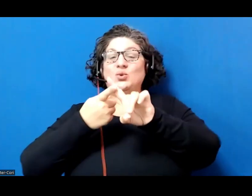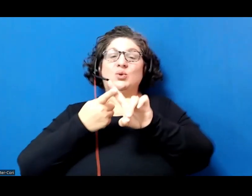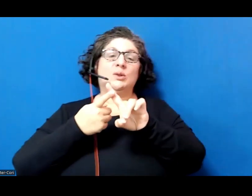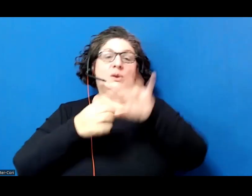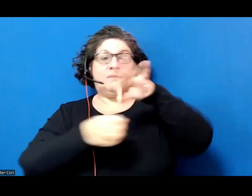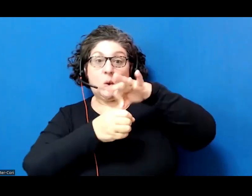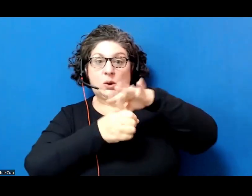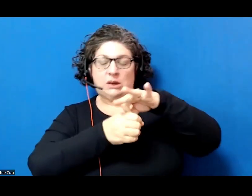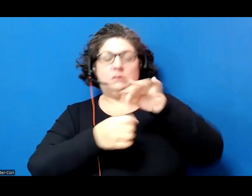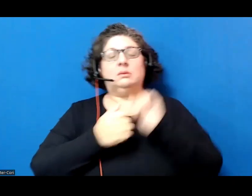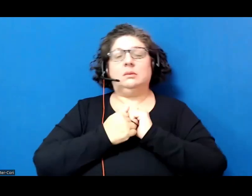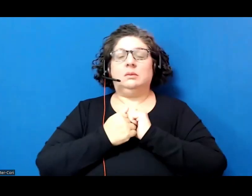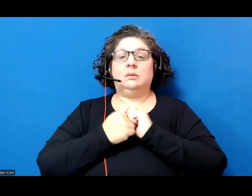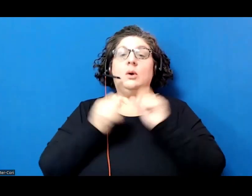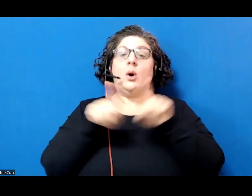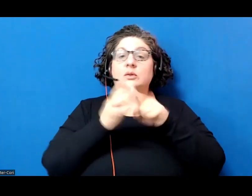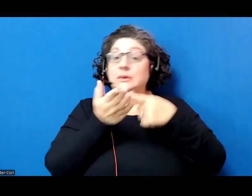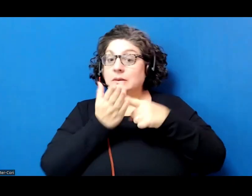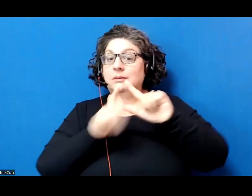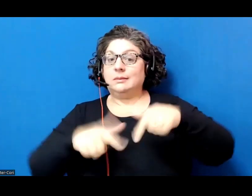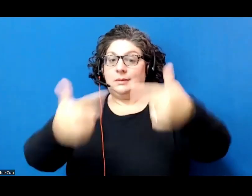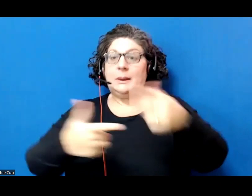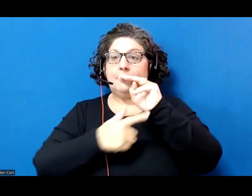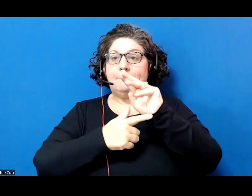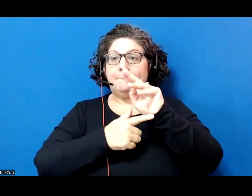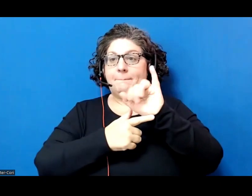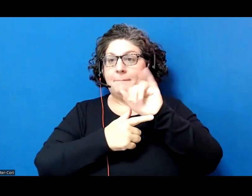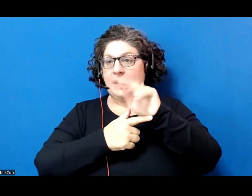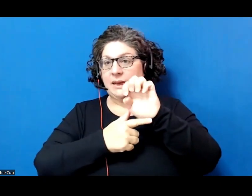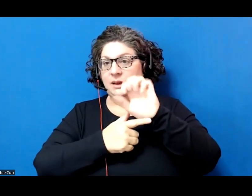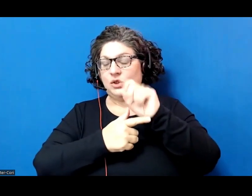matters. And to discuss that, we have Michael A. Scodro who in addition to being a partner atMayer